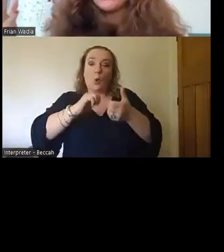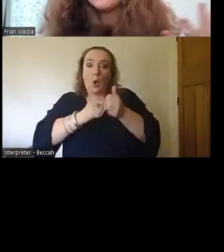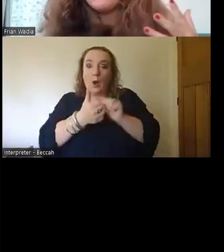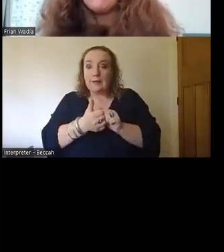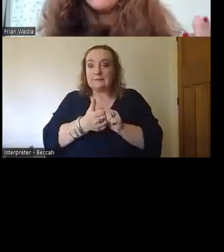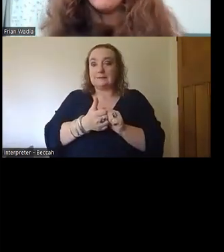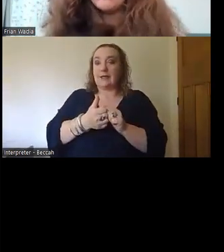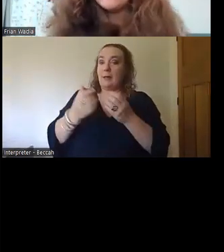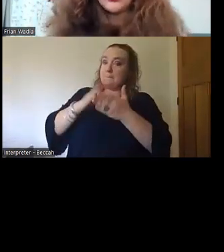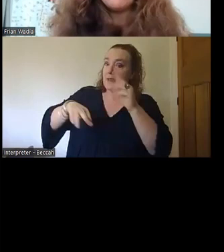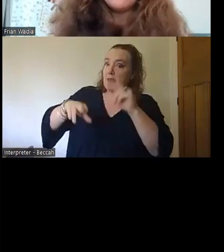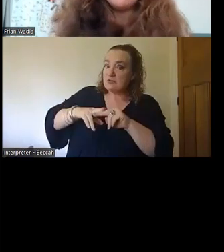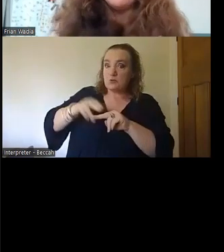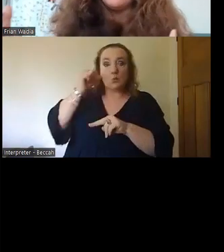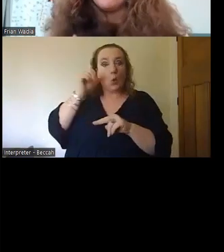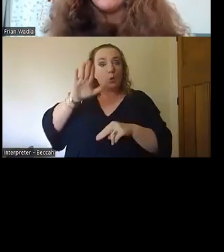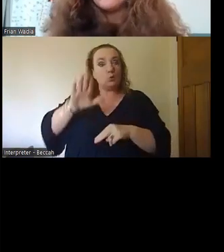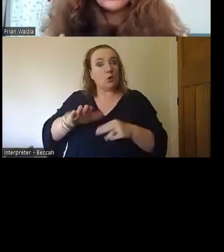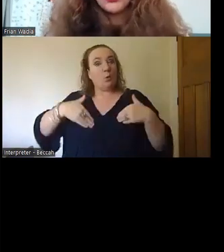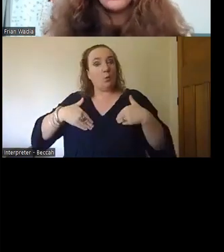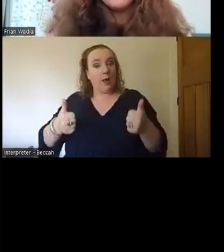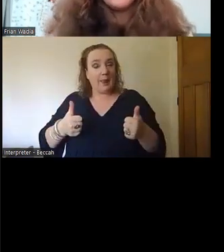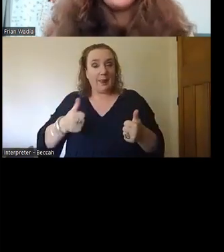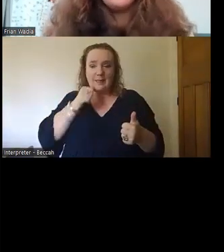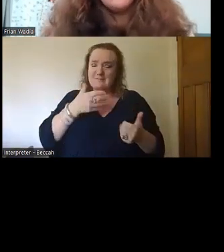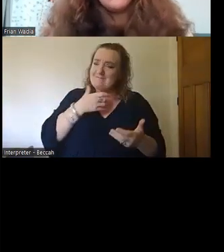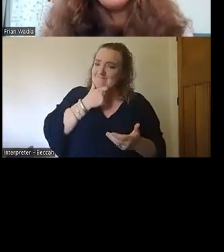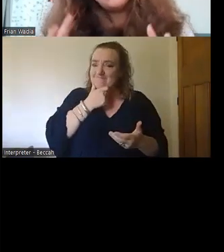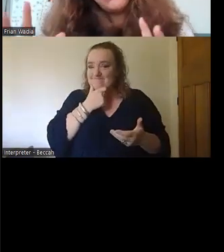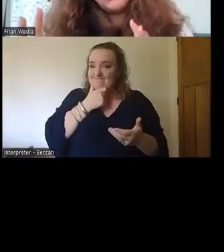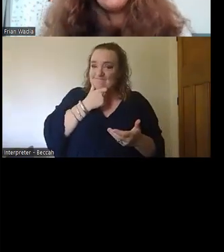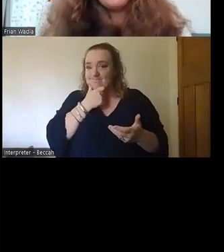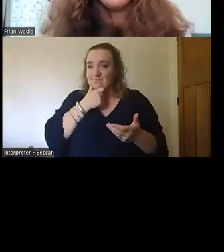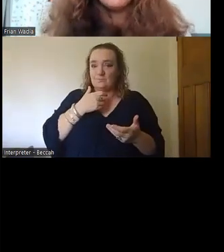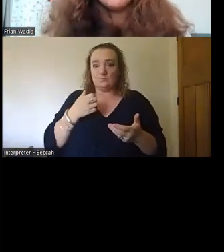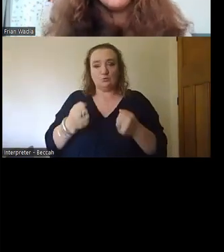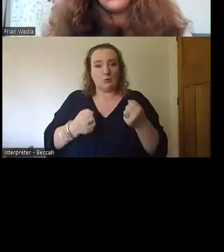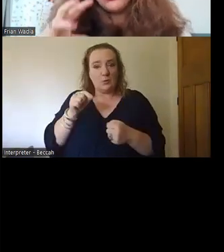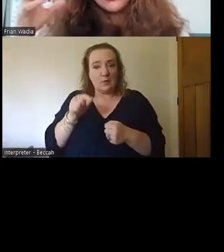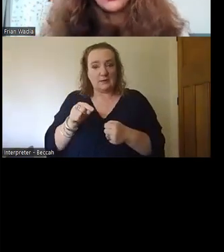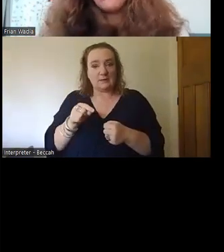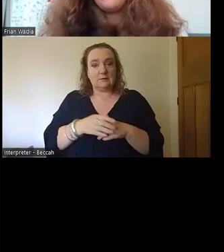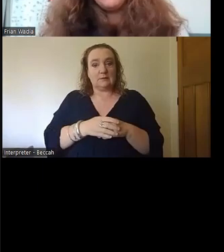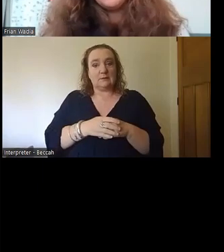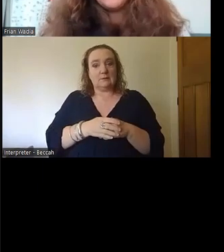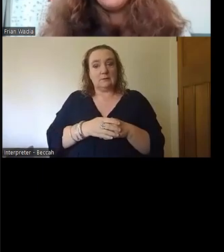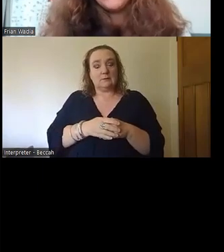from other people who know the child well. If you're struggling with that, it's really important that, you know, that's how we view the child